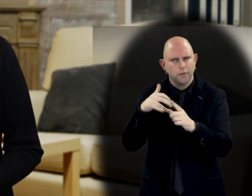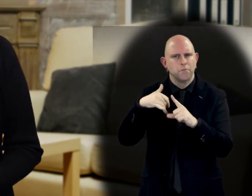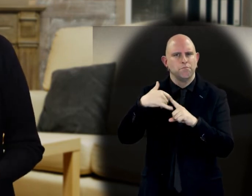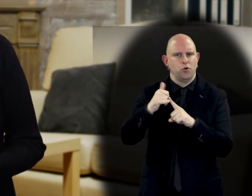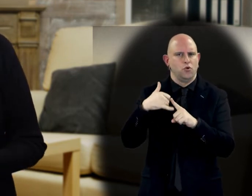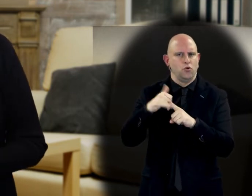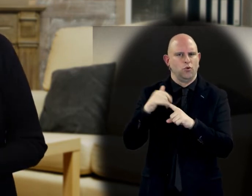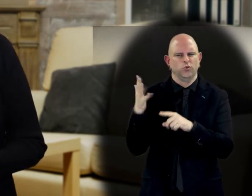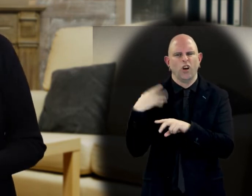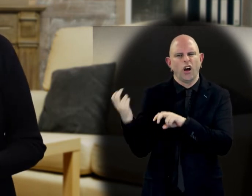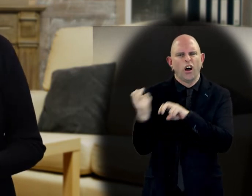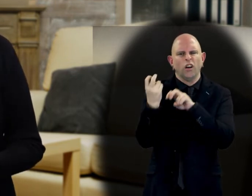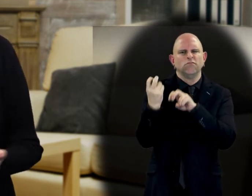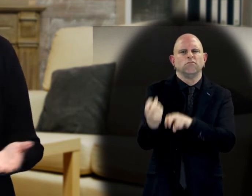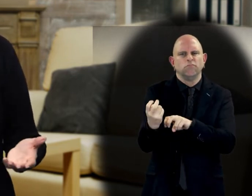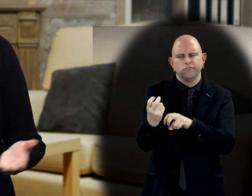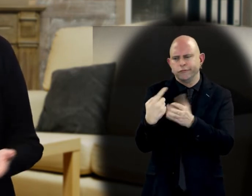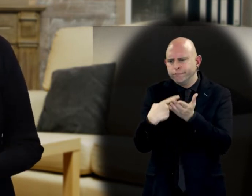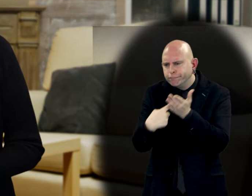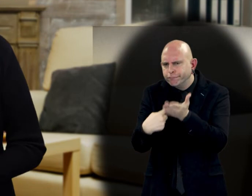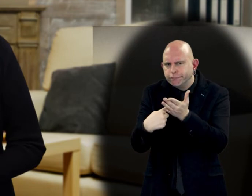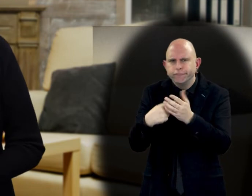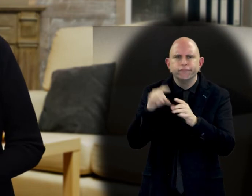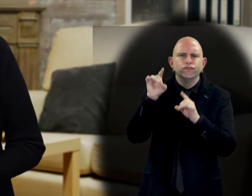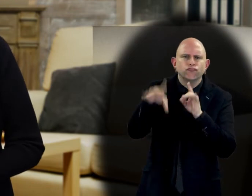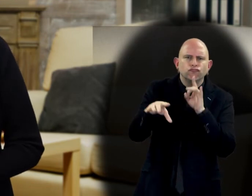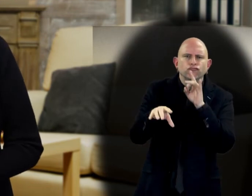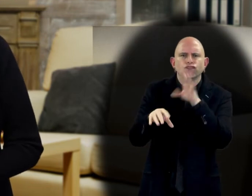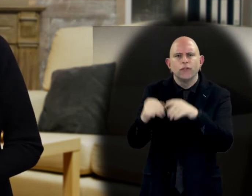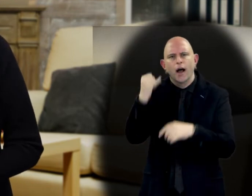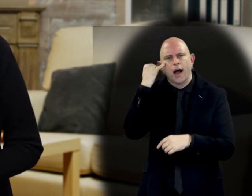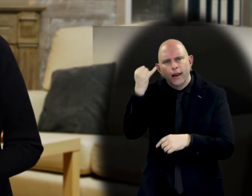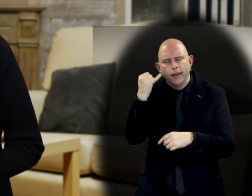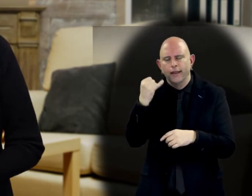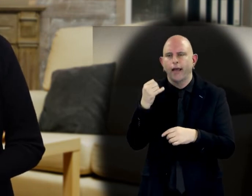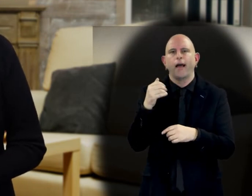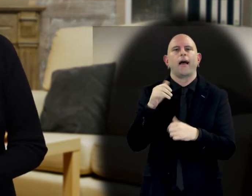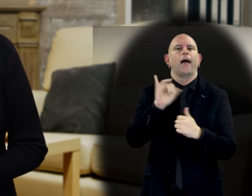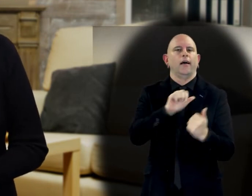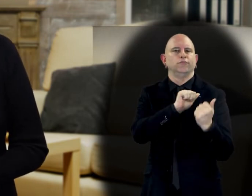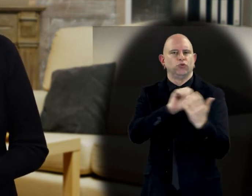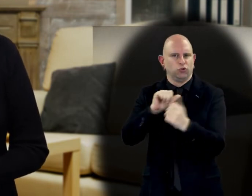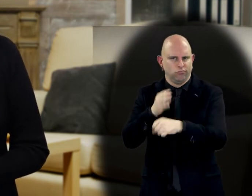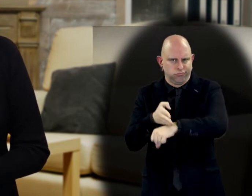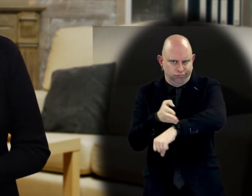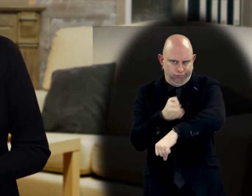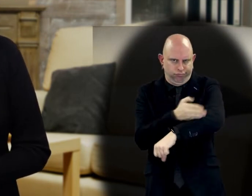We worked on some strategies and she seems to be making progress. Her father asked for a family session.